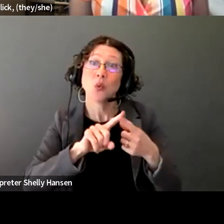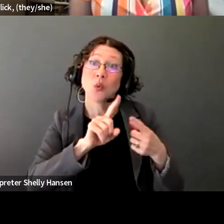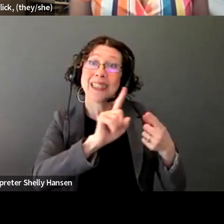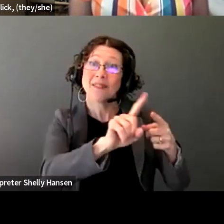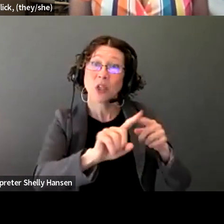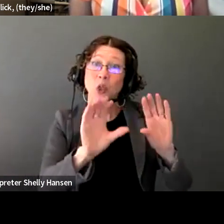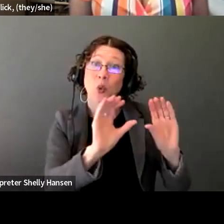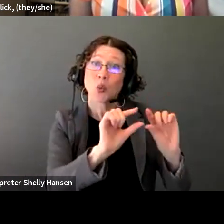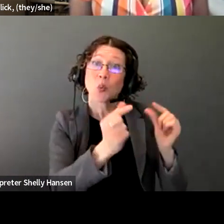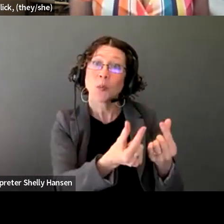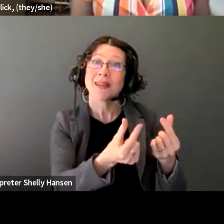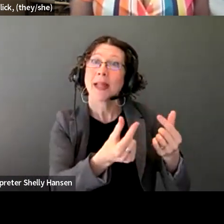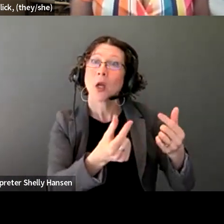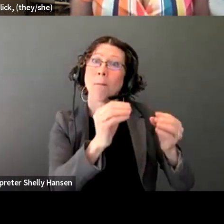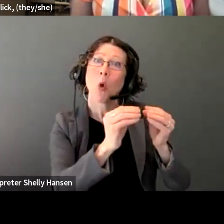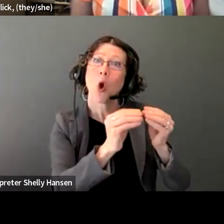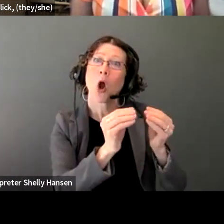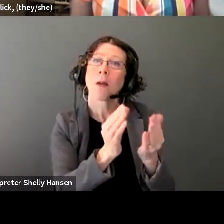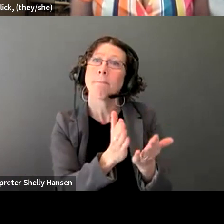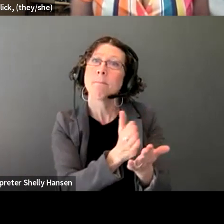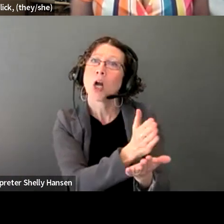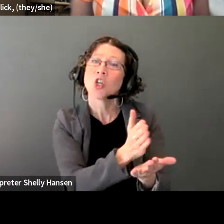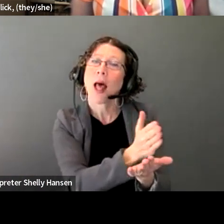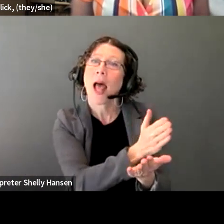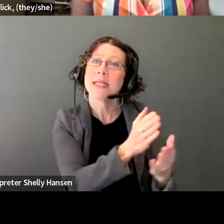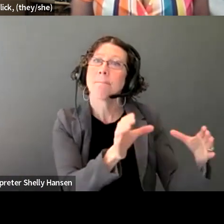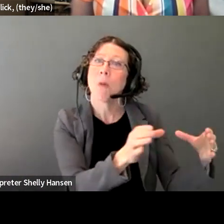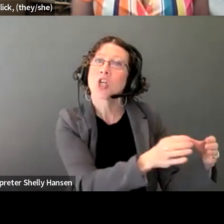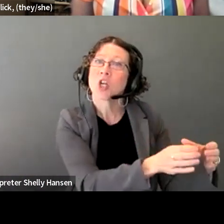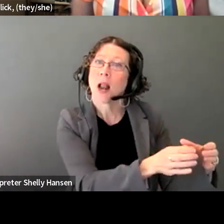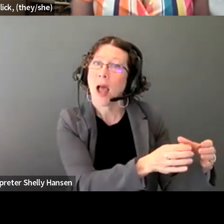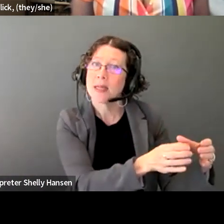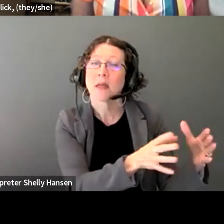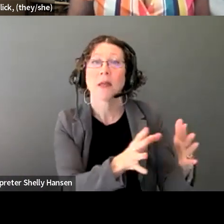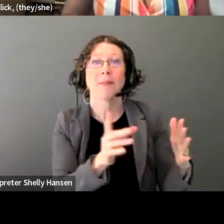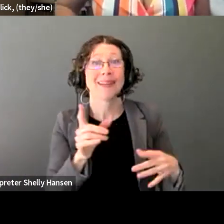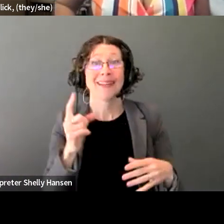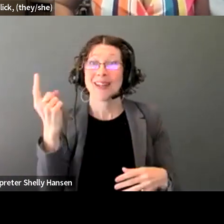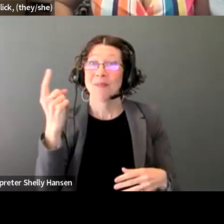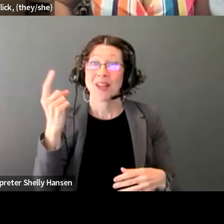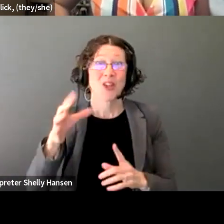And the thing that was really I think unique and special about it is that I am restricted as you mentioned earlier.